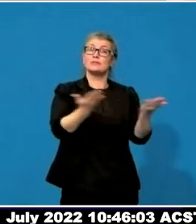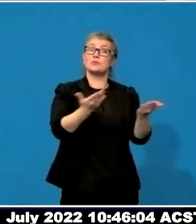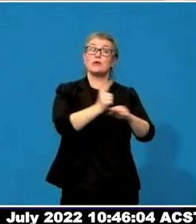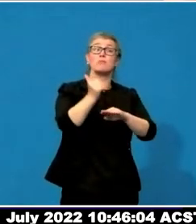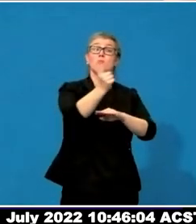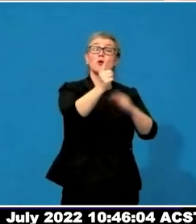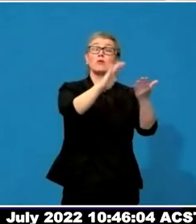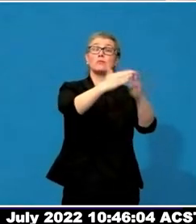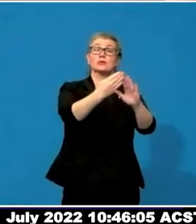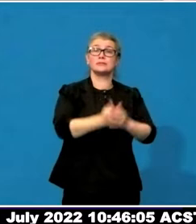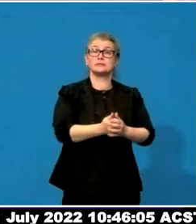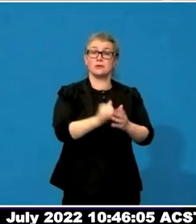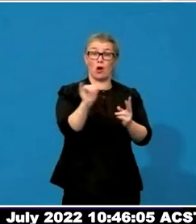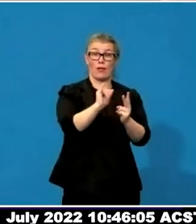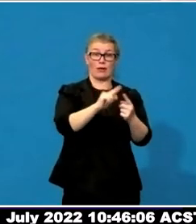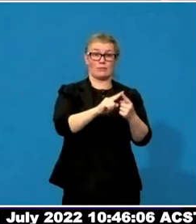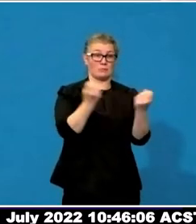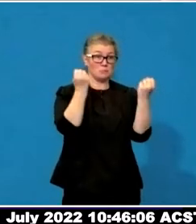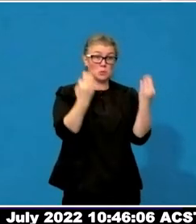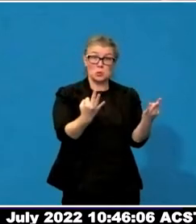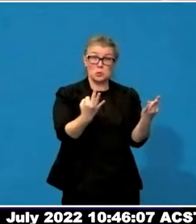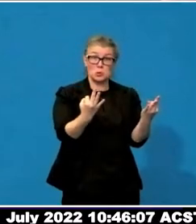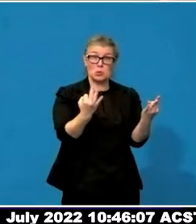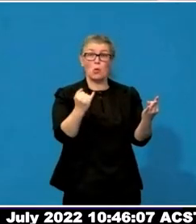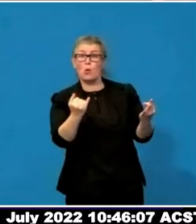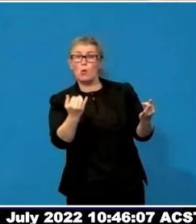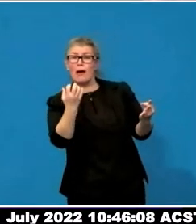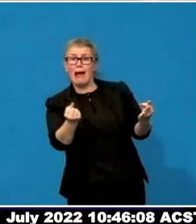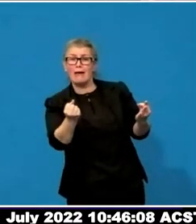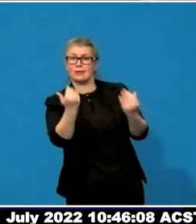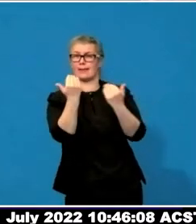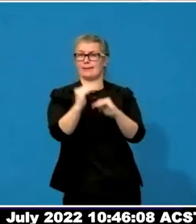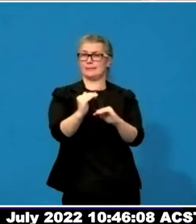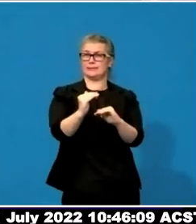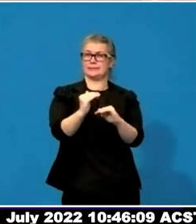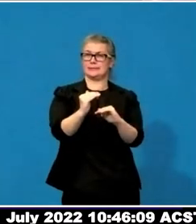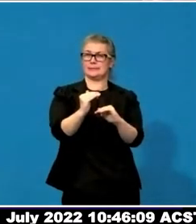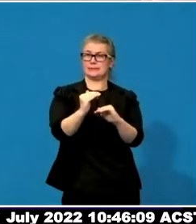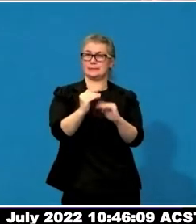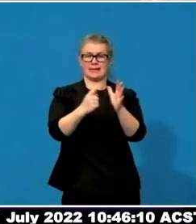non-existent or limited to basic care and allied health programs, and that these